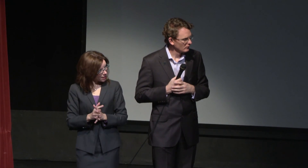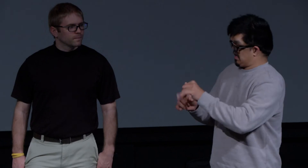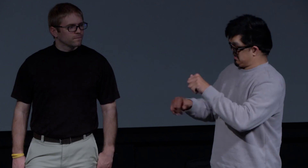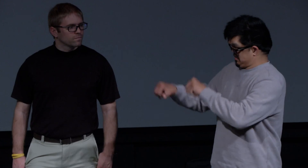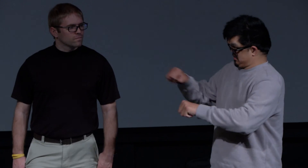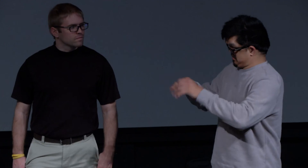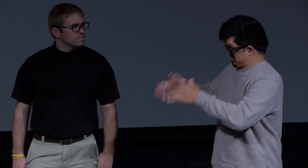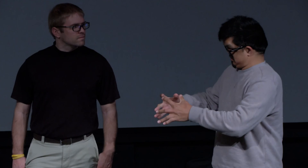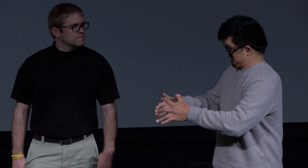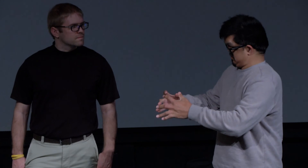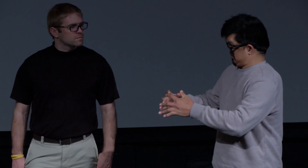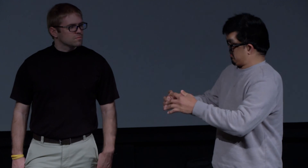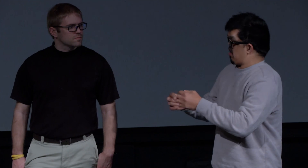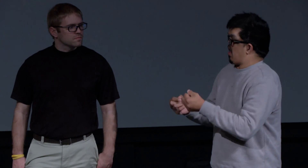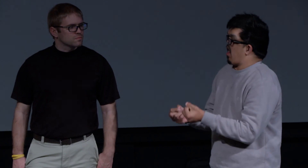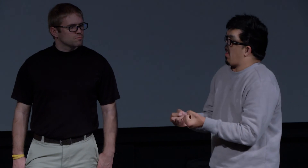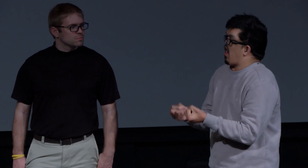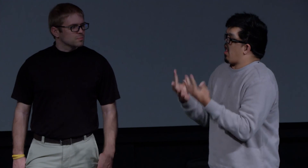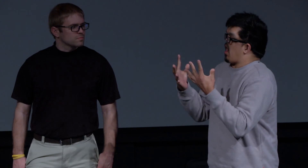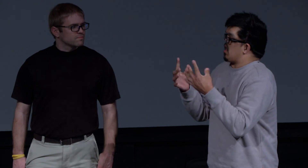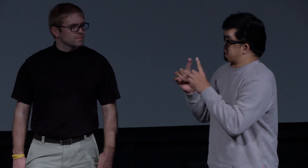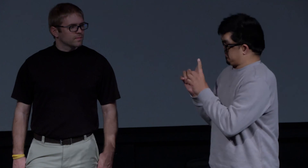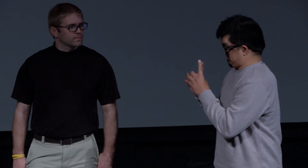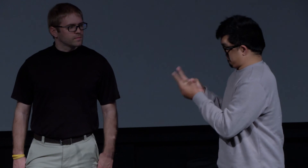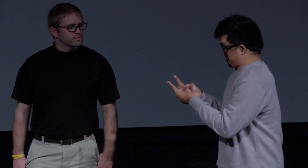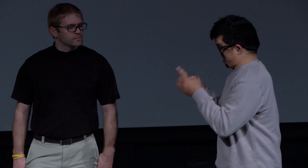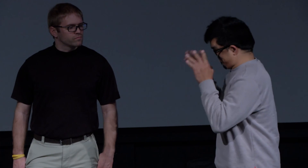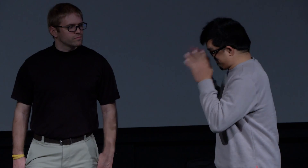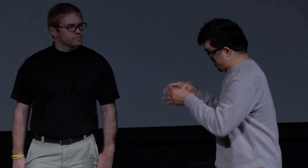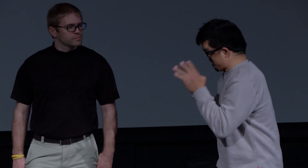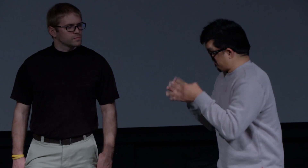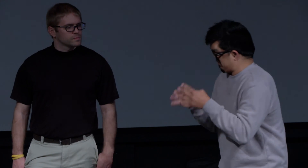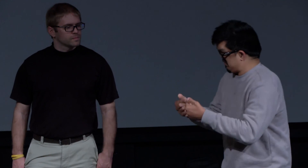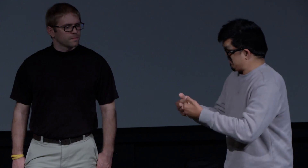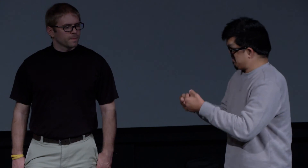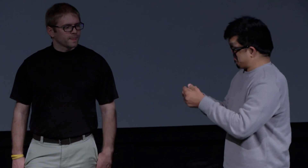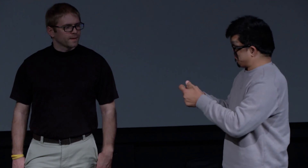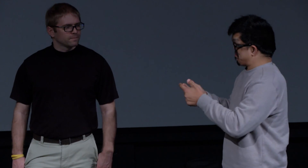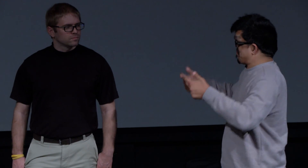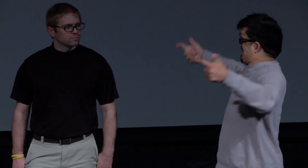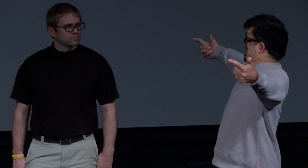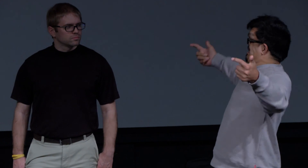No, no, I mean that in your science departments,